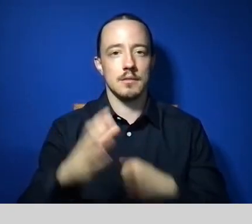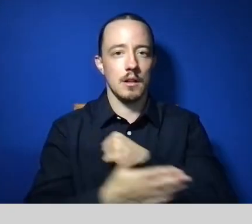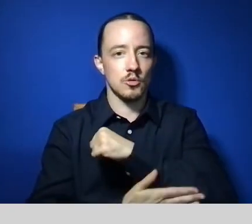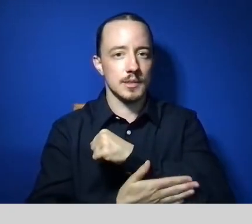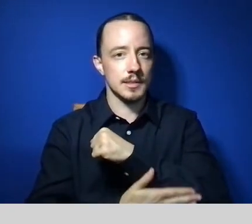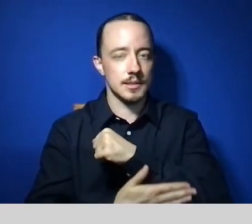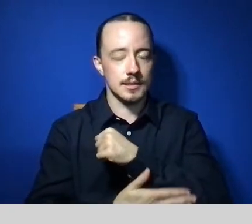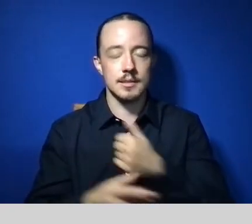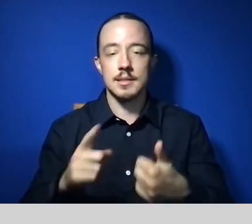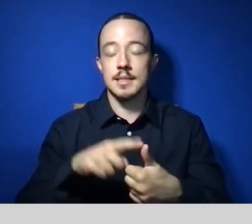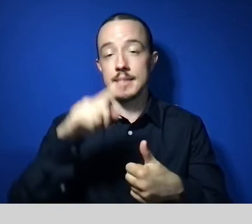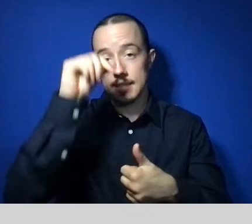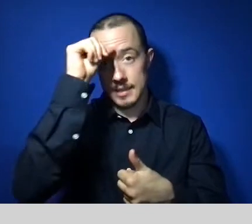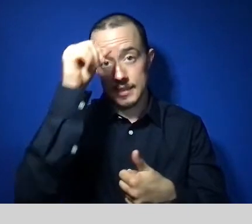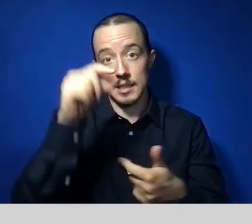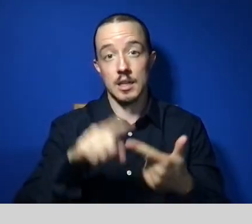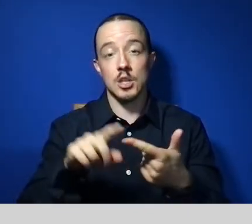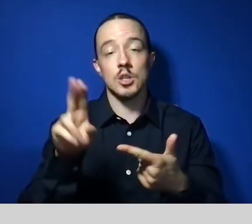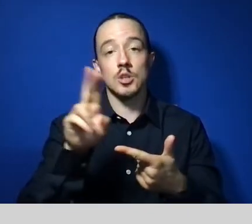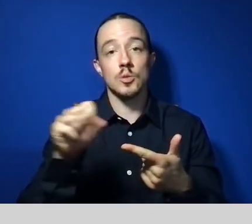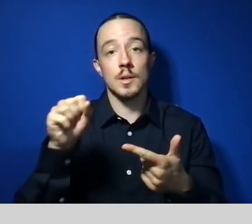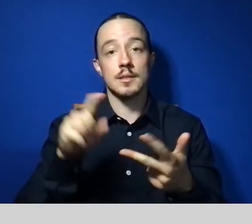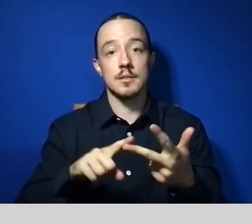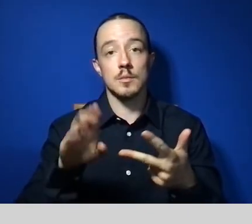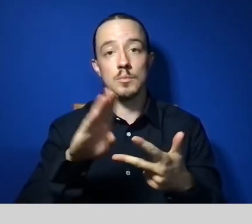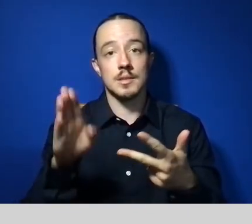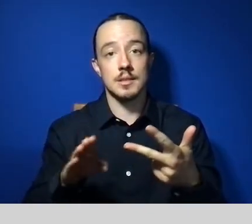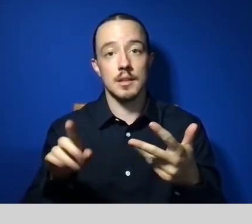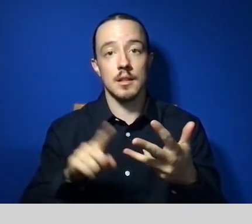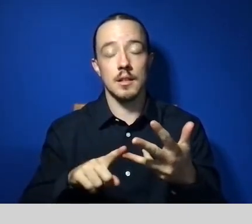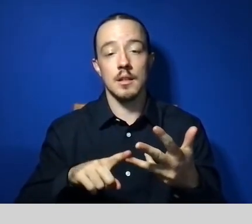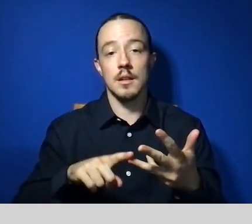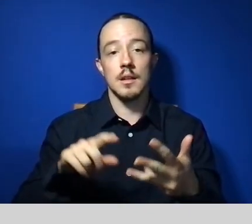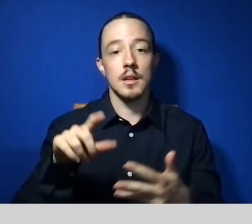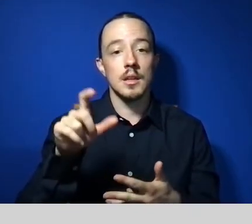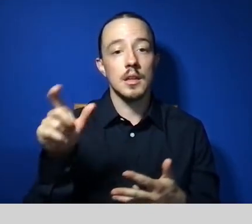So India, US, Brazil, Italy, UK, Turkey, and Mexico,